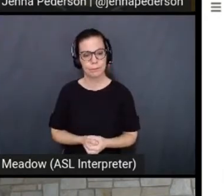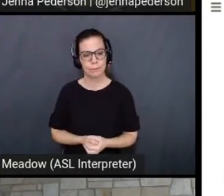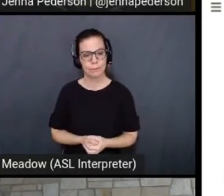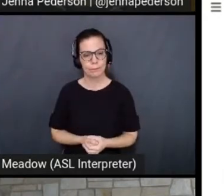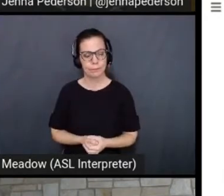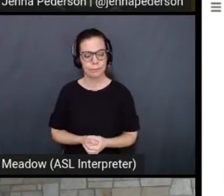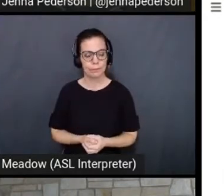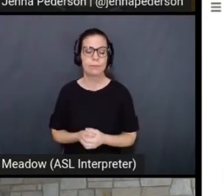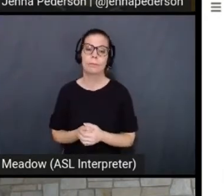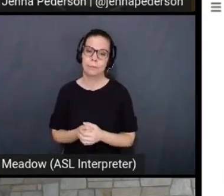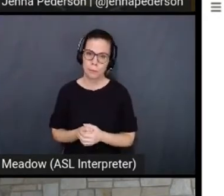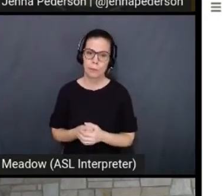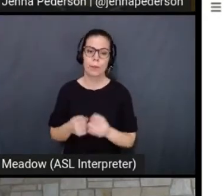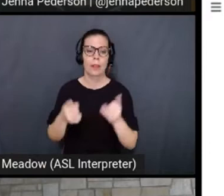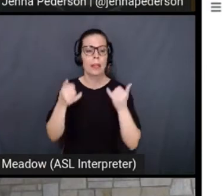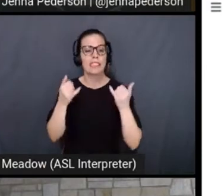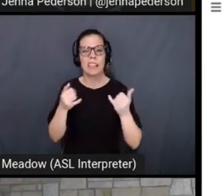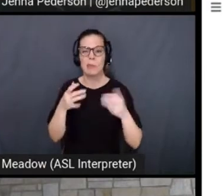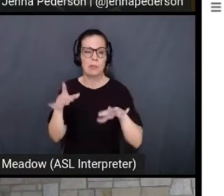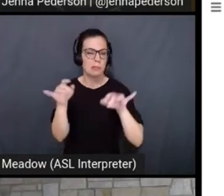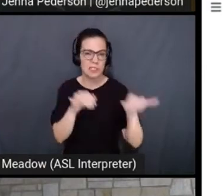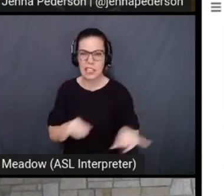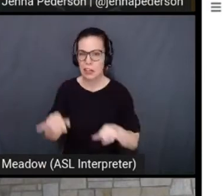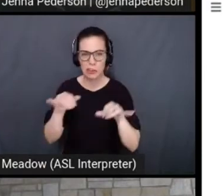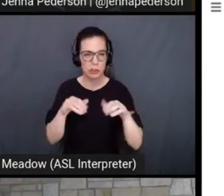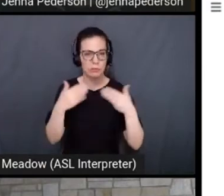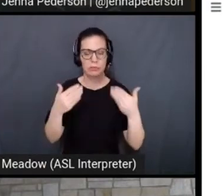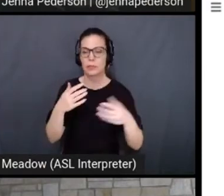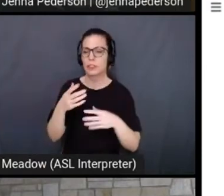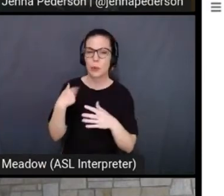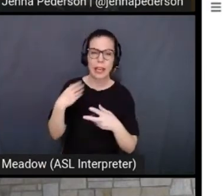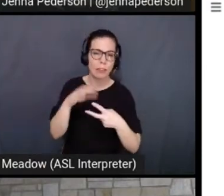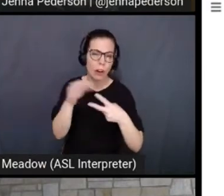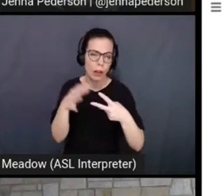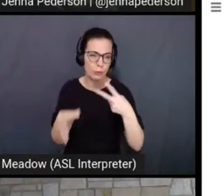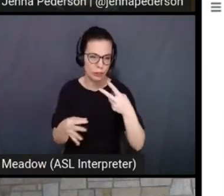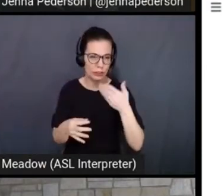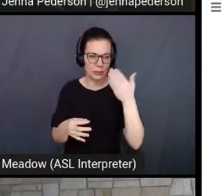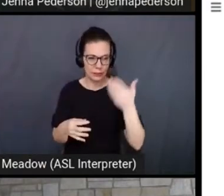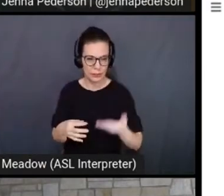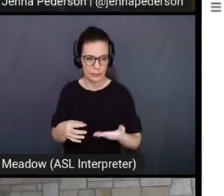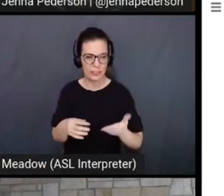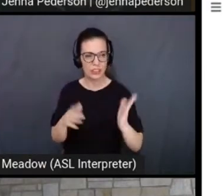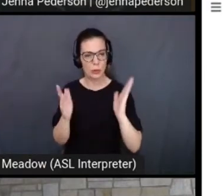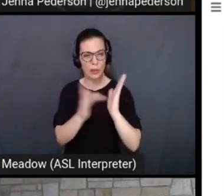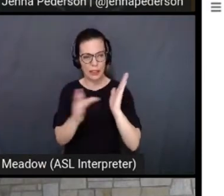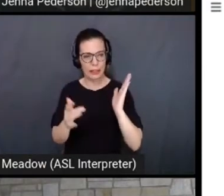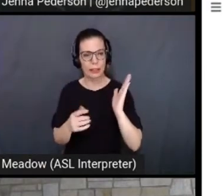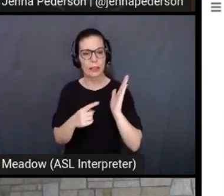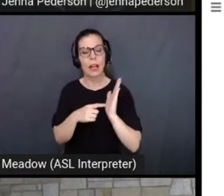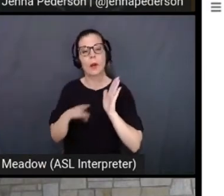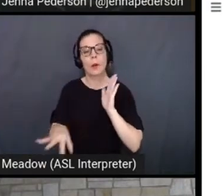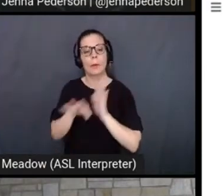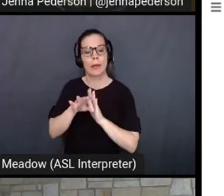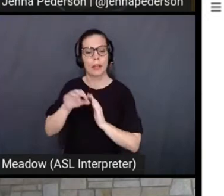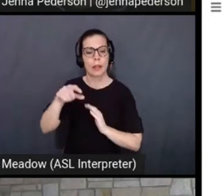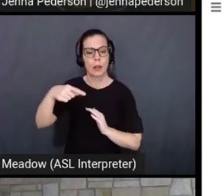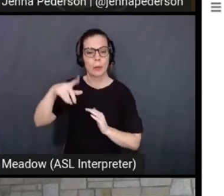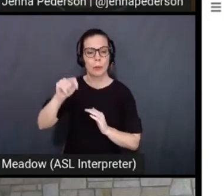Now I'm just gonna use starndard create all these options. Click here, gonna choose the Postgres compatible edition.